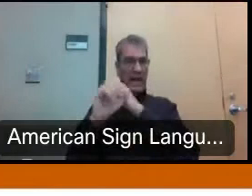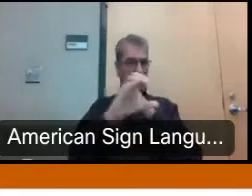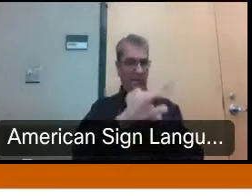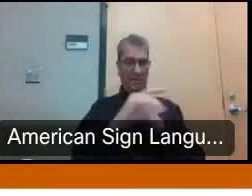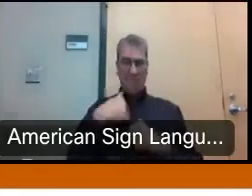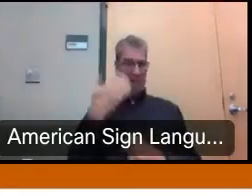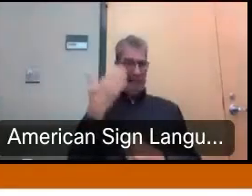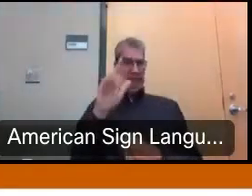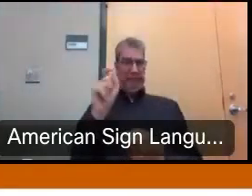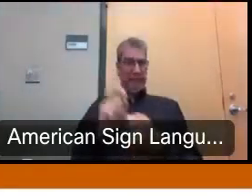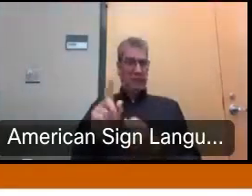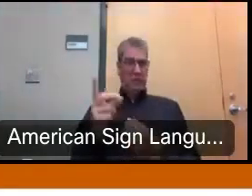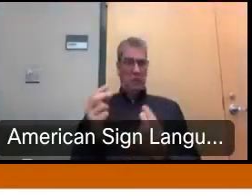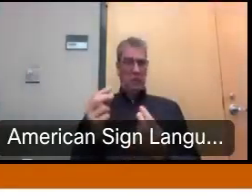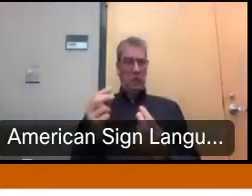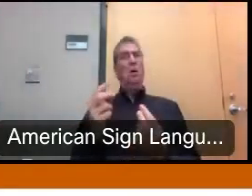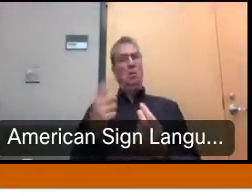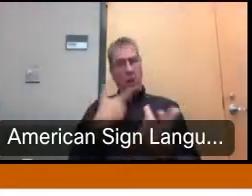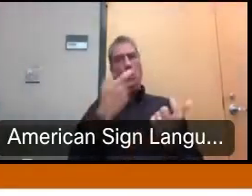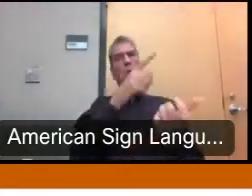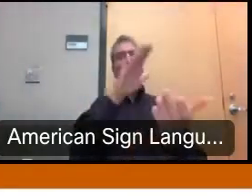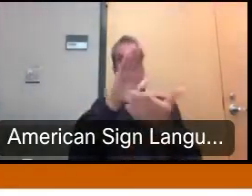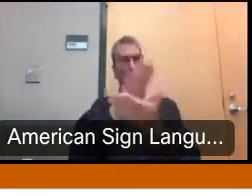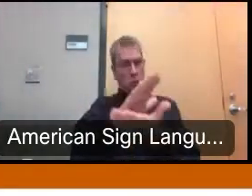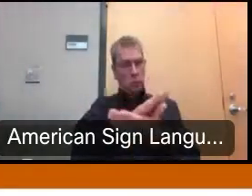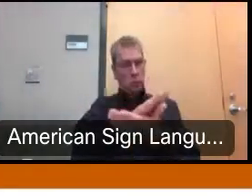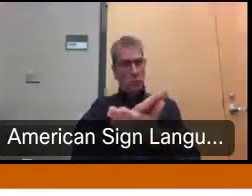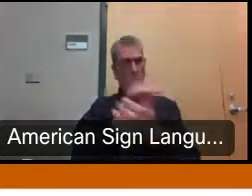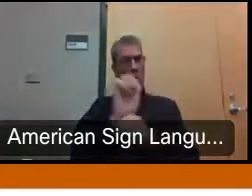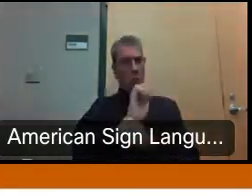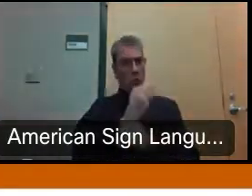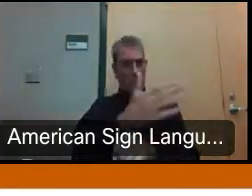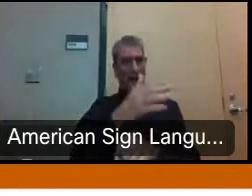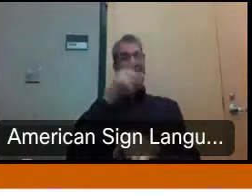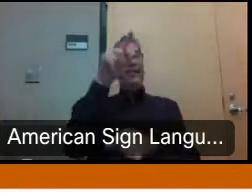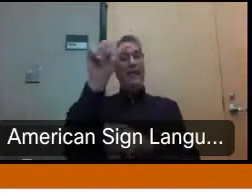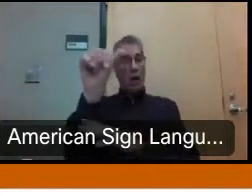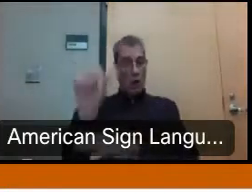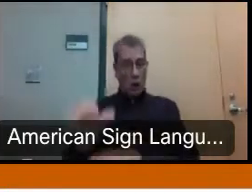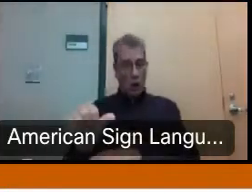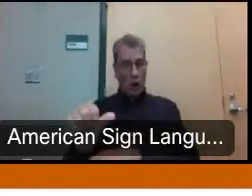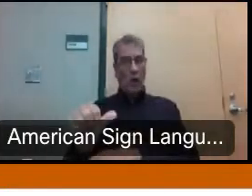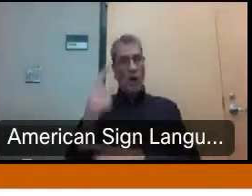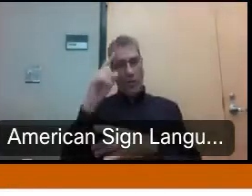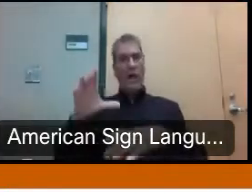particular, but it was a school I wanted to work at in a city I wanted to live in. And so I decided to take a shot on it, and it was the best thing that could have happened